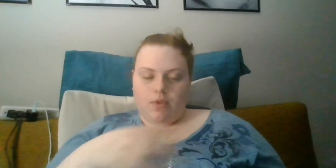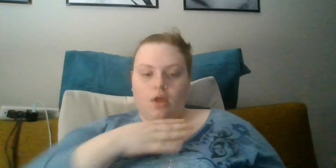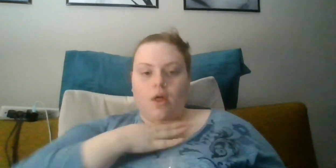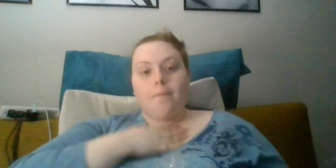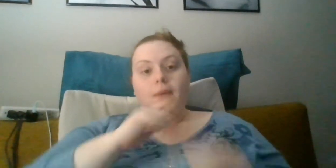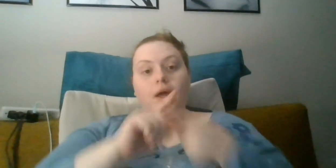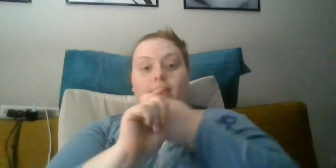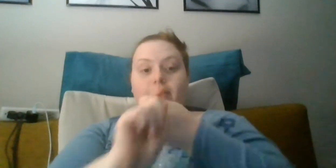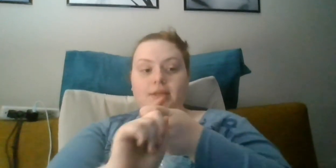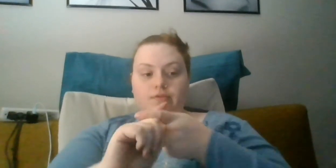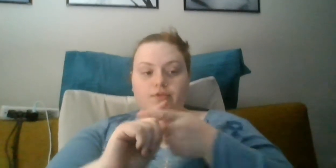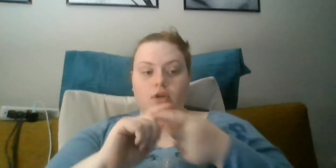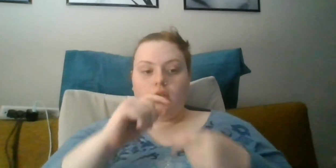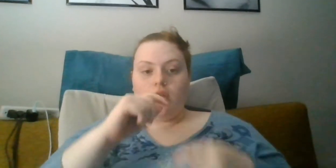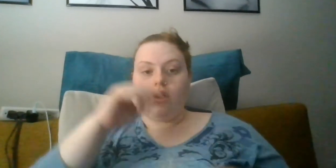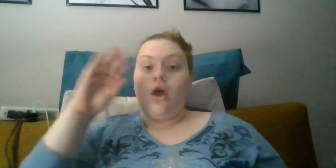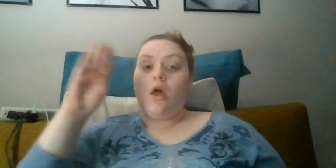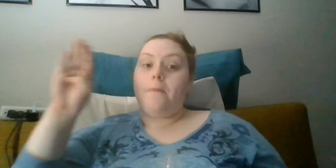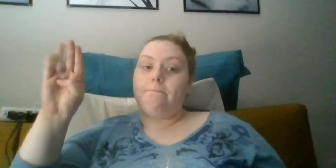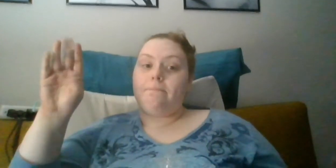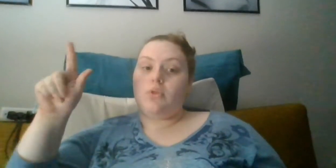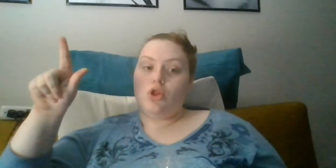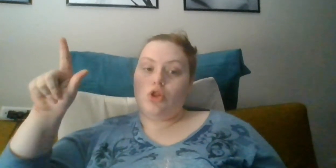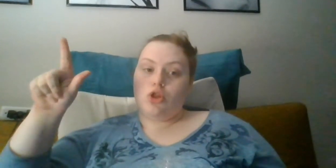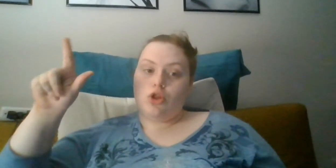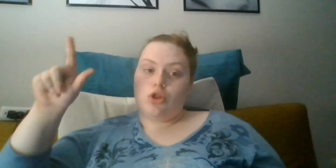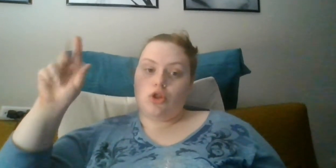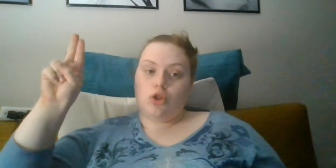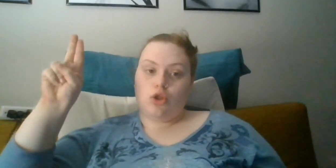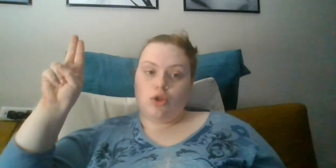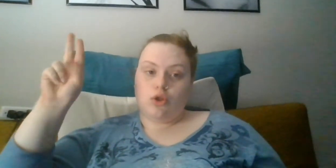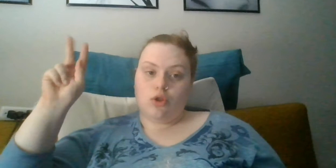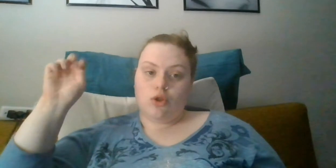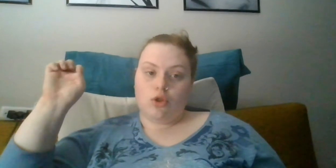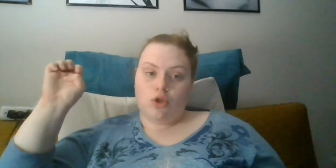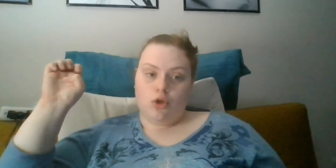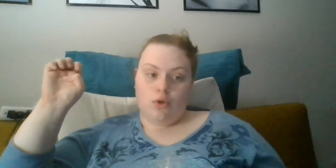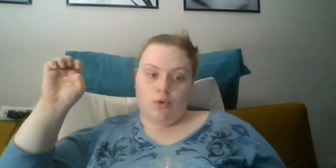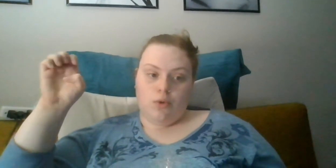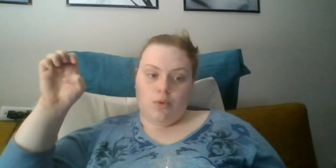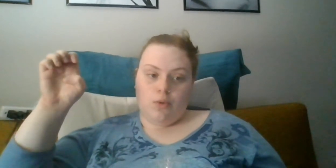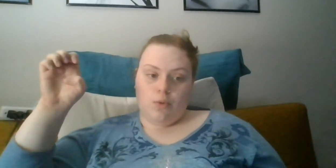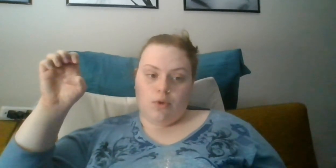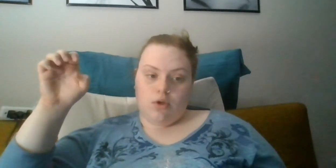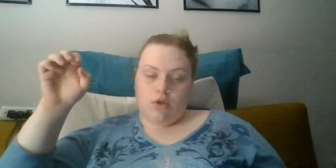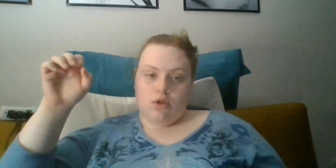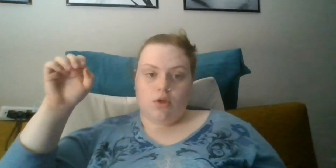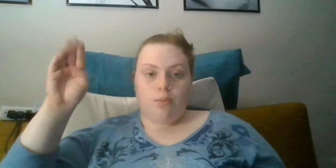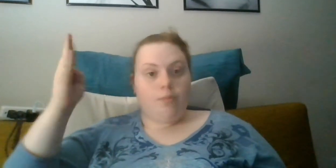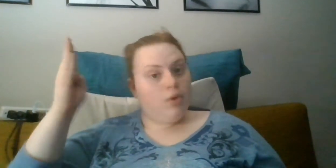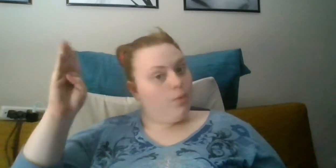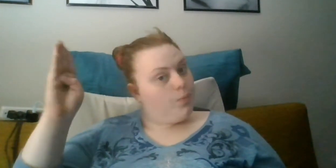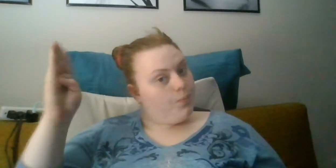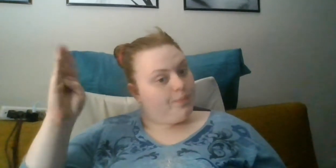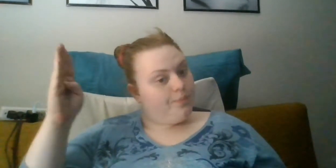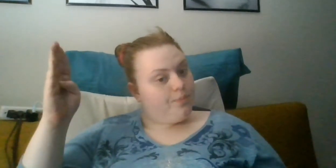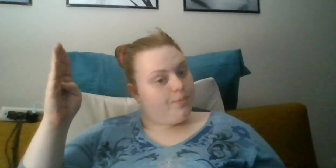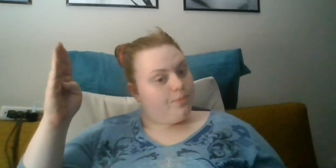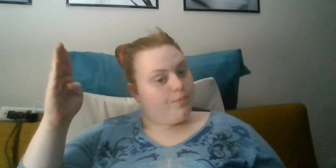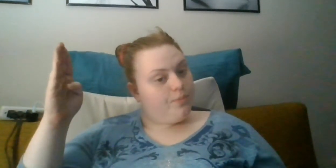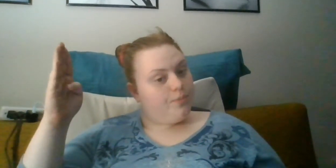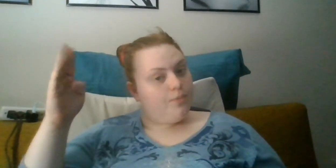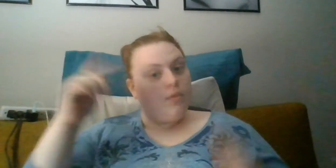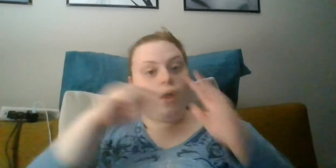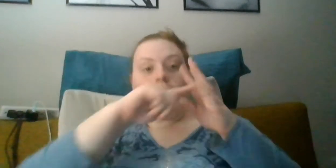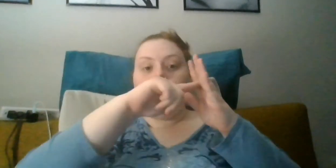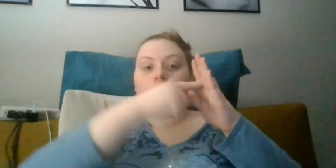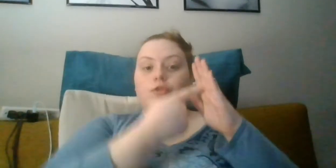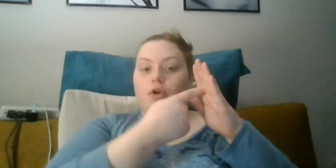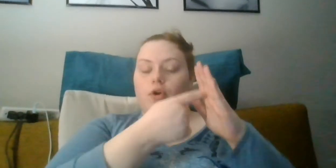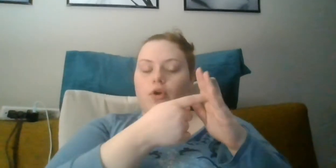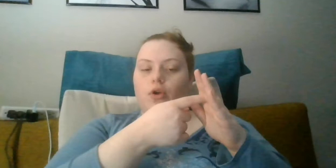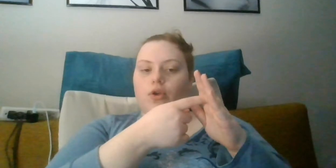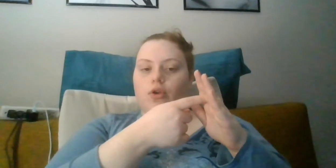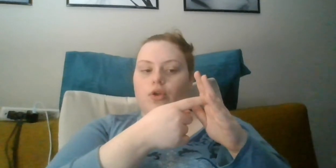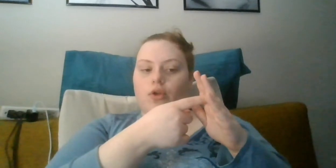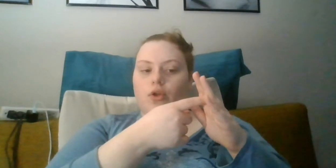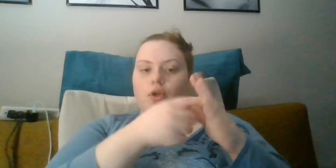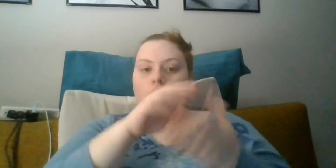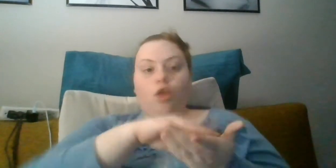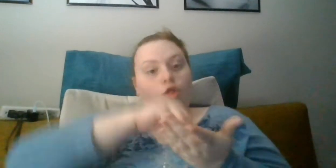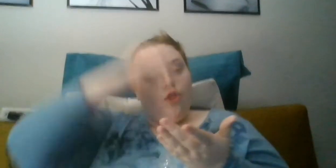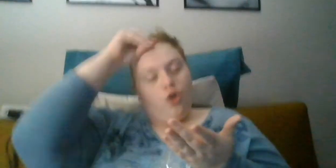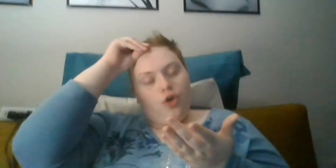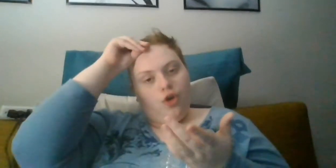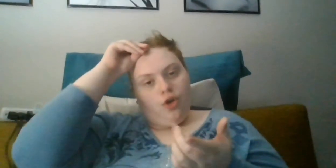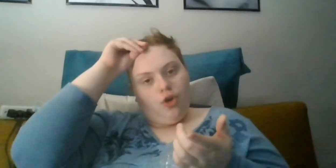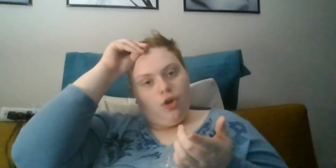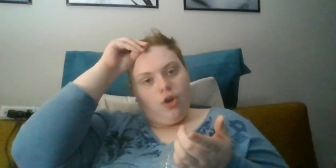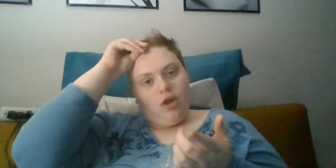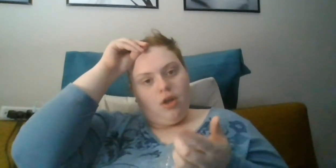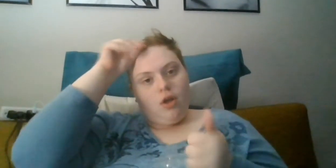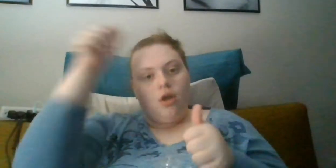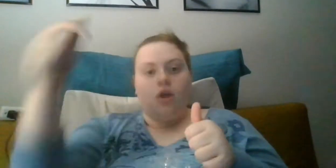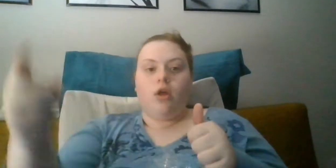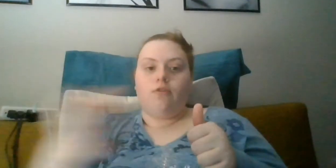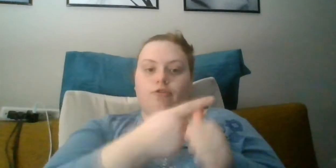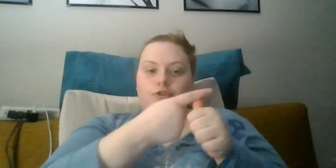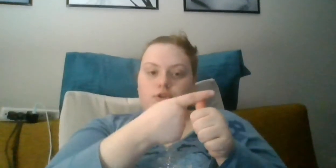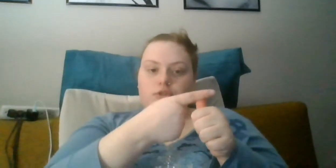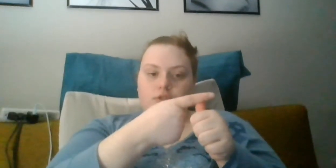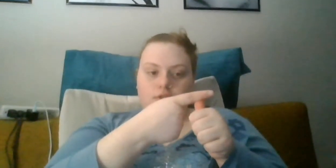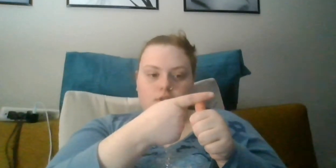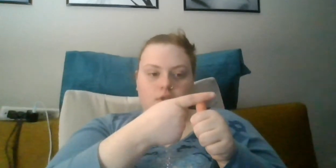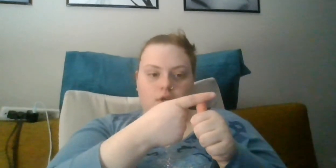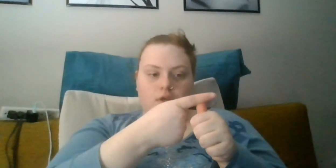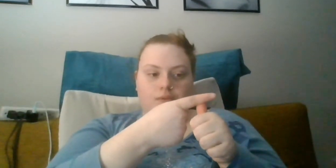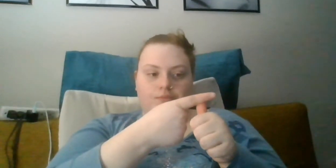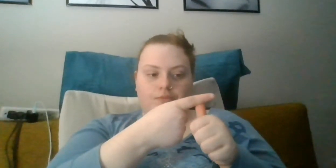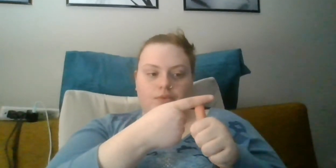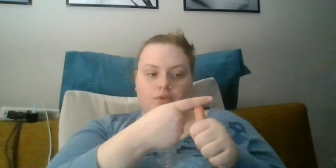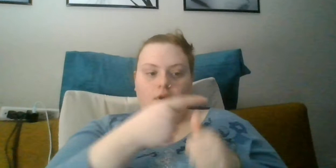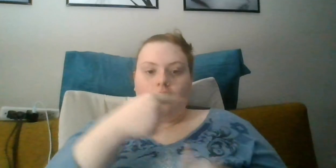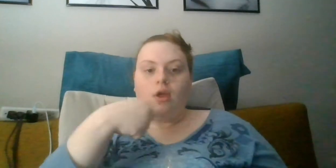My best friend, Blue, started learning first.